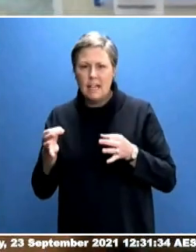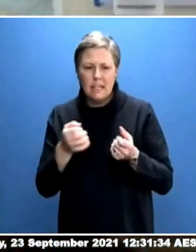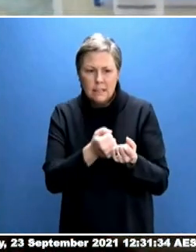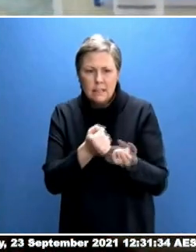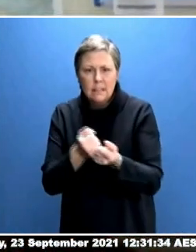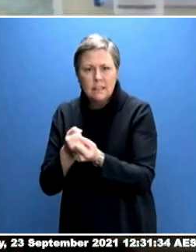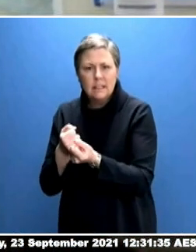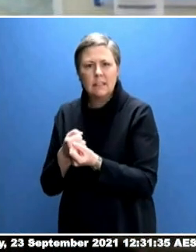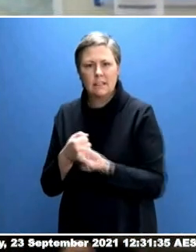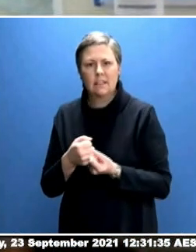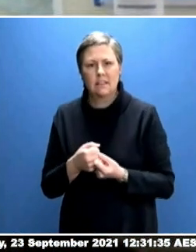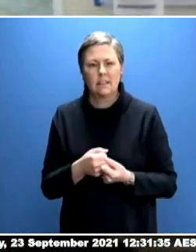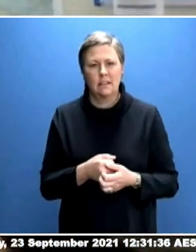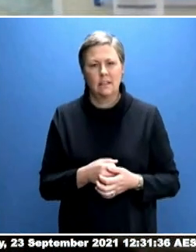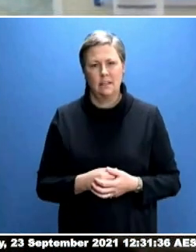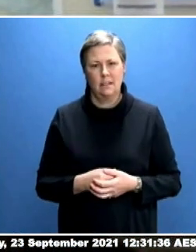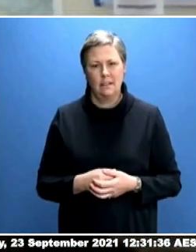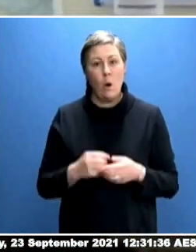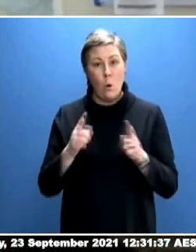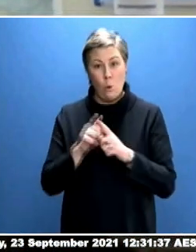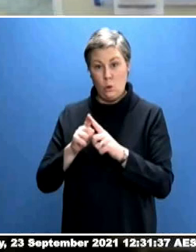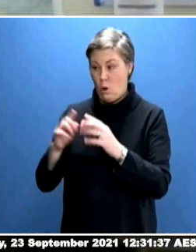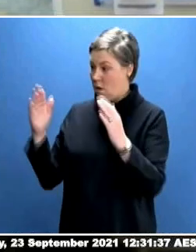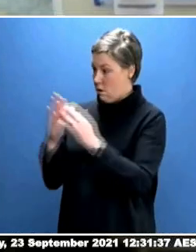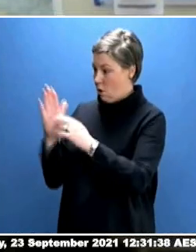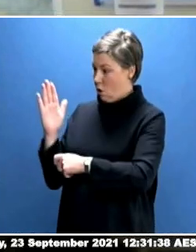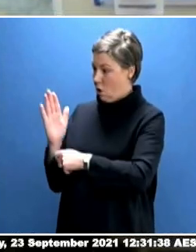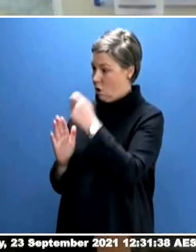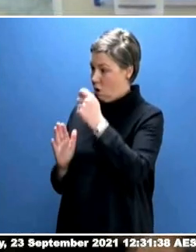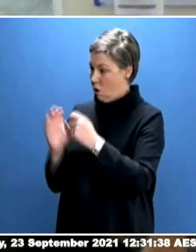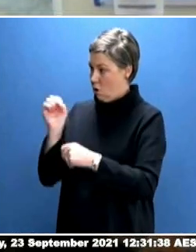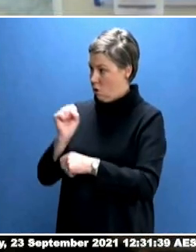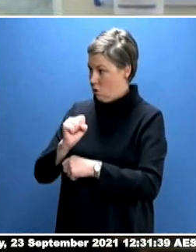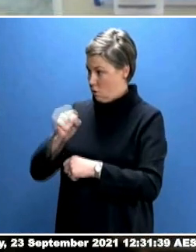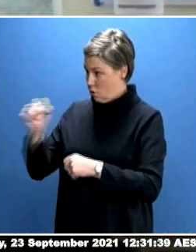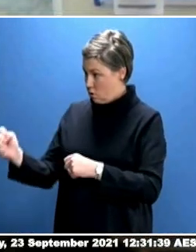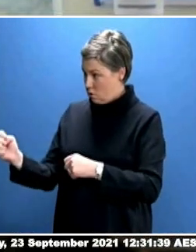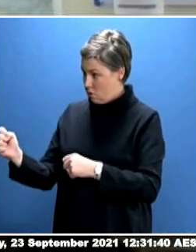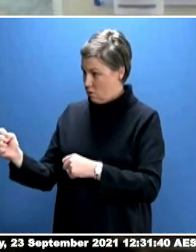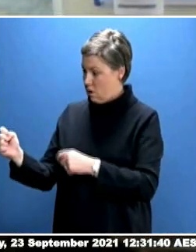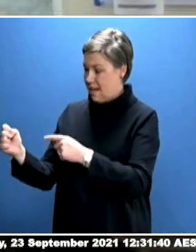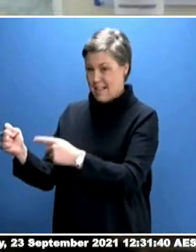life and a transition out of secured care, and actually fixing what's going on in their life.